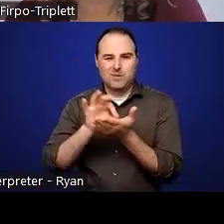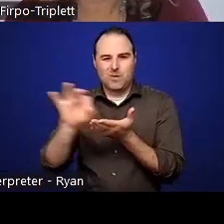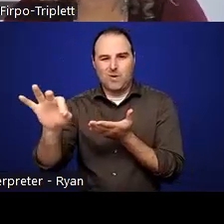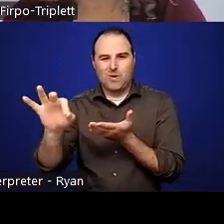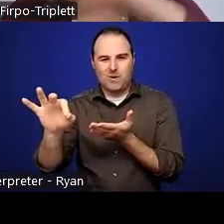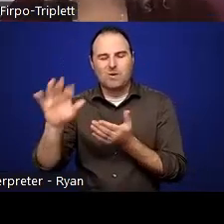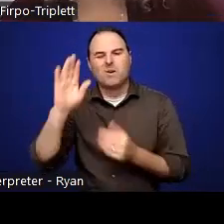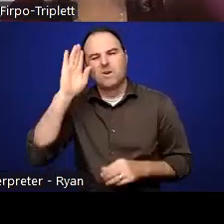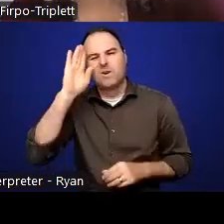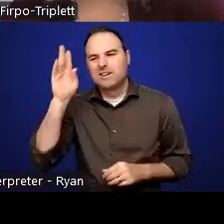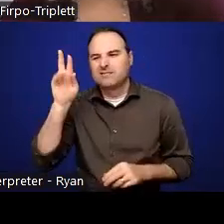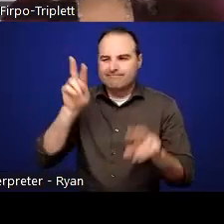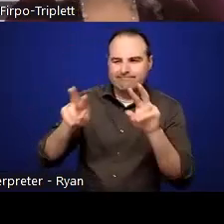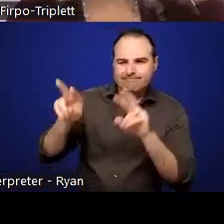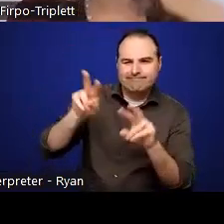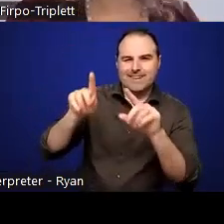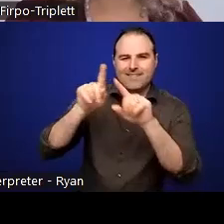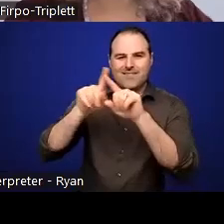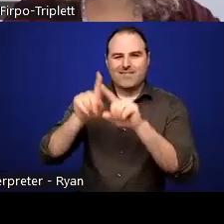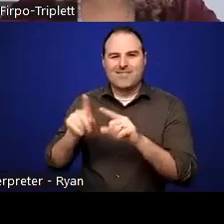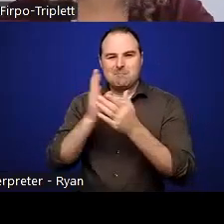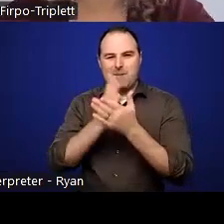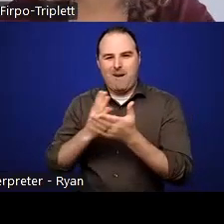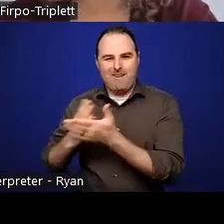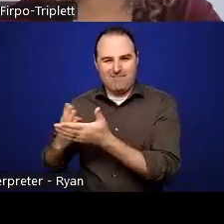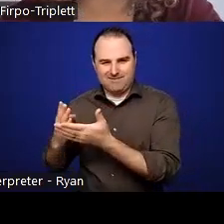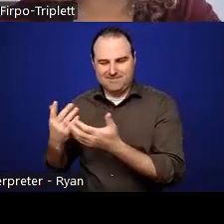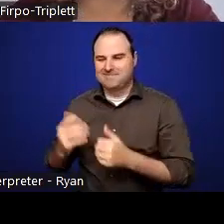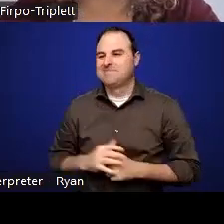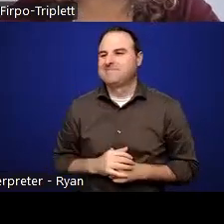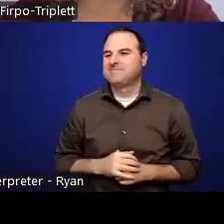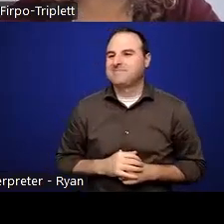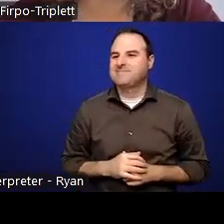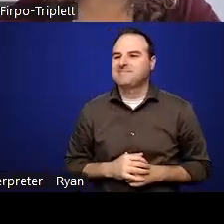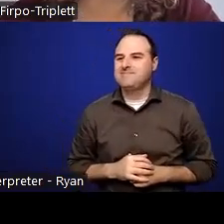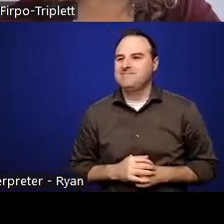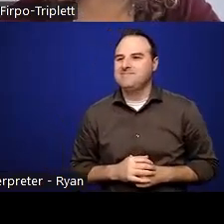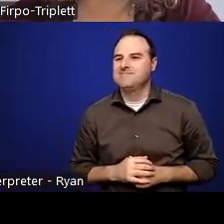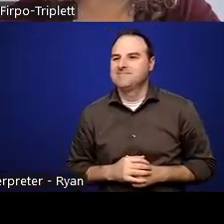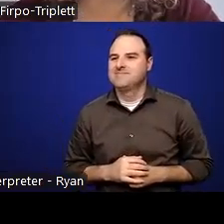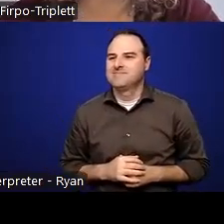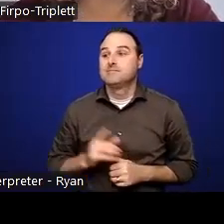and how those change as well. So we can move on to the next one. What I do have to share,